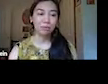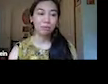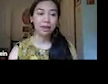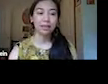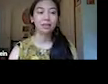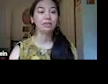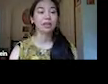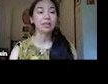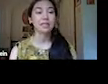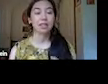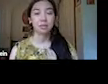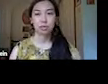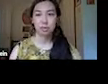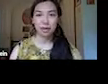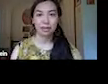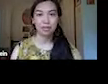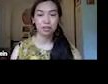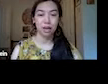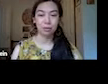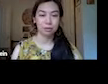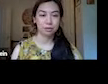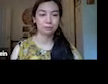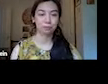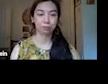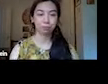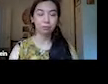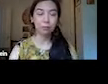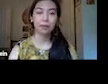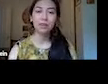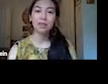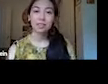The Lifeline details will be added to the chat box.